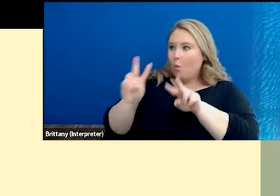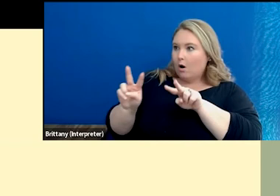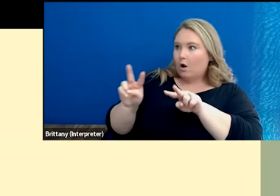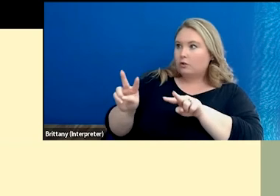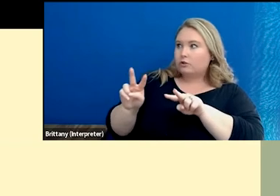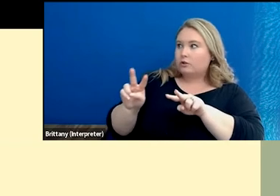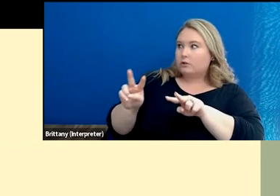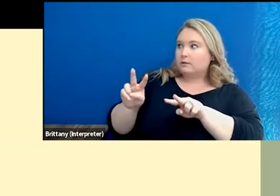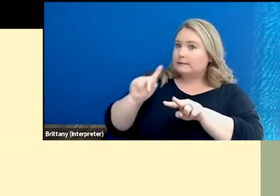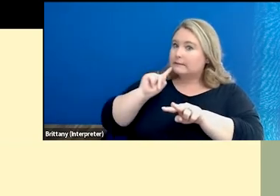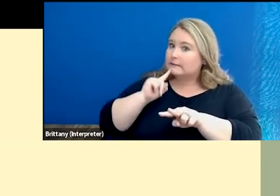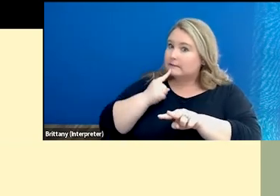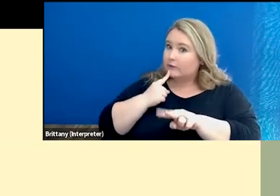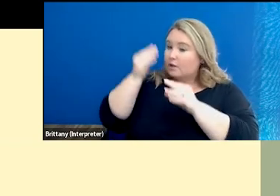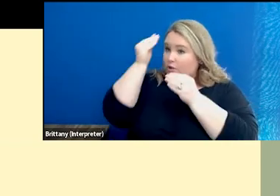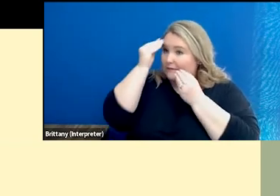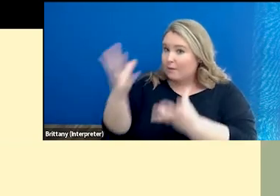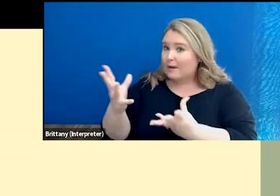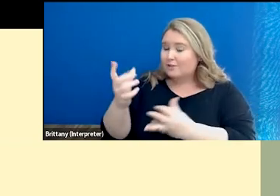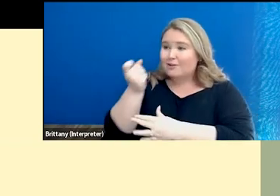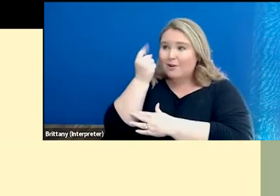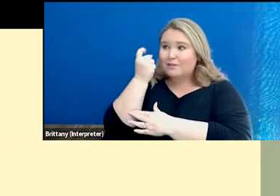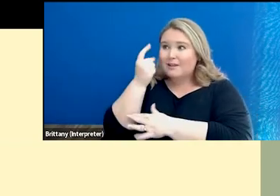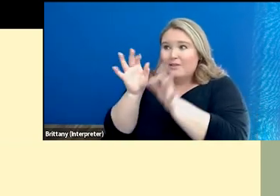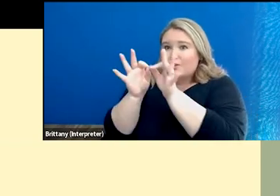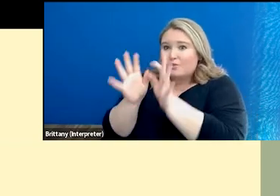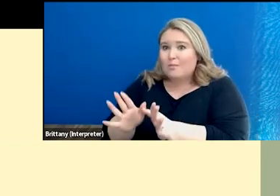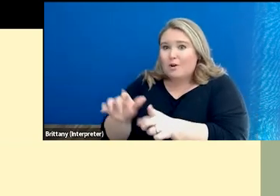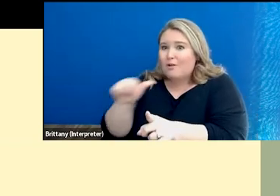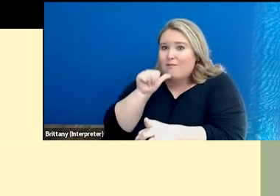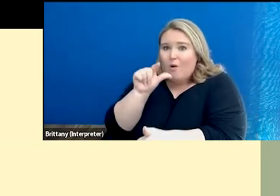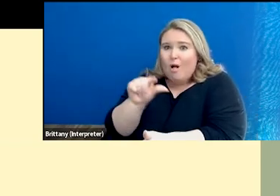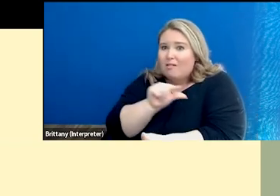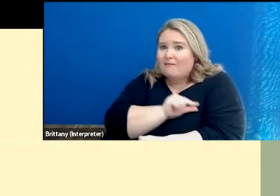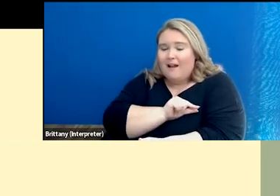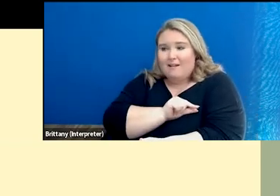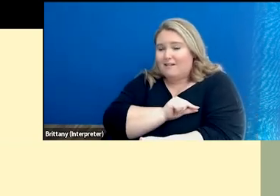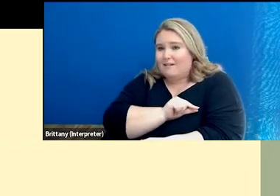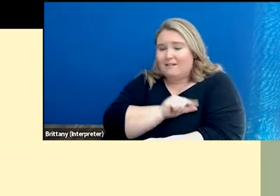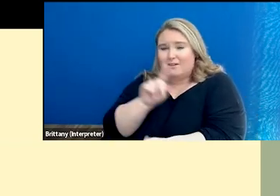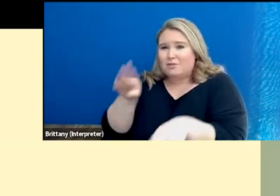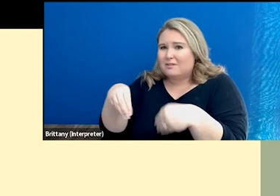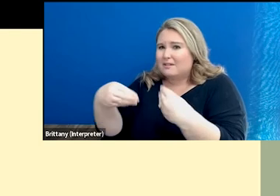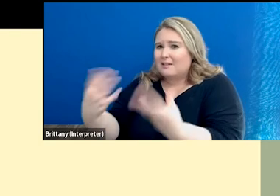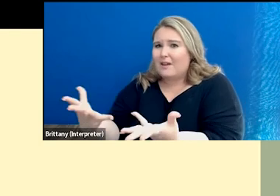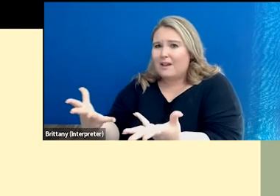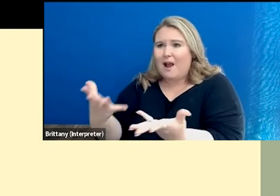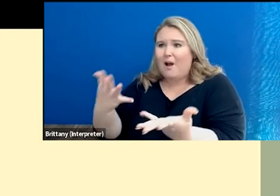Yet they had an unqualified interpreter giving out really confusing, bad information.